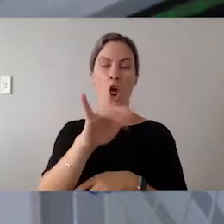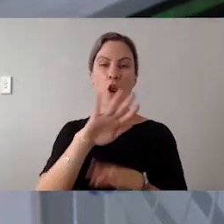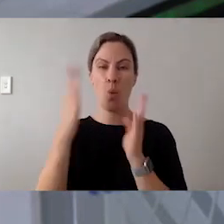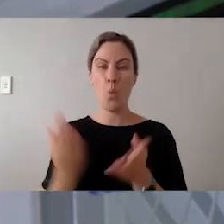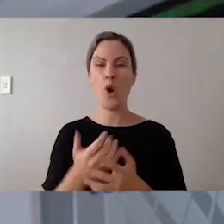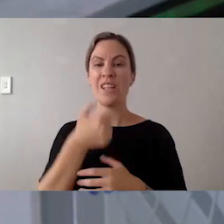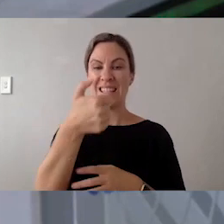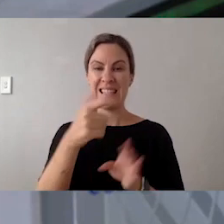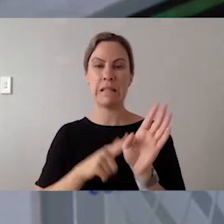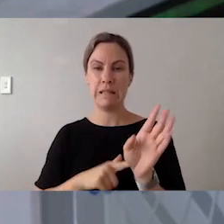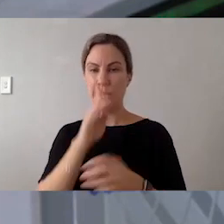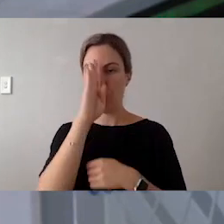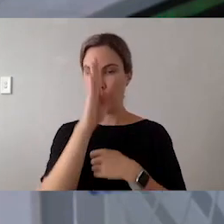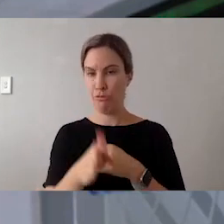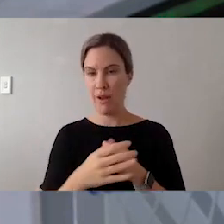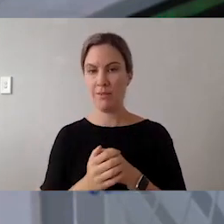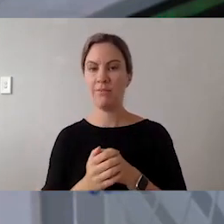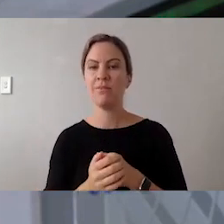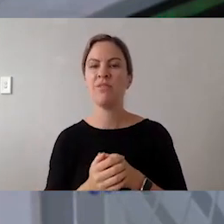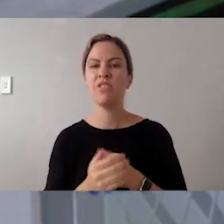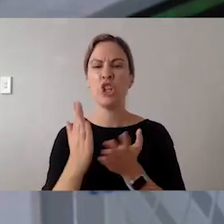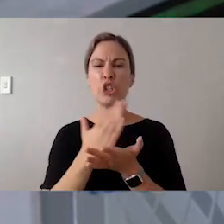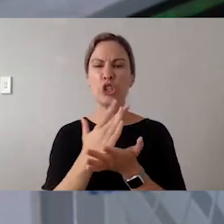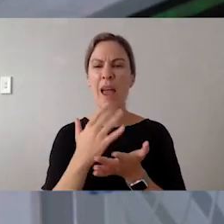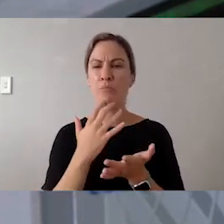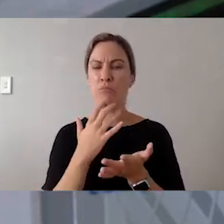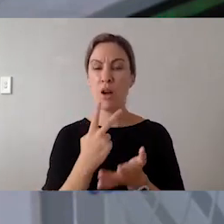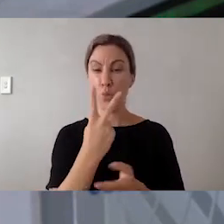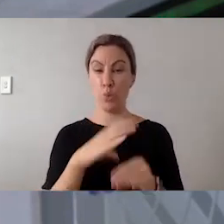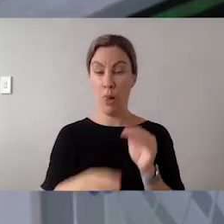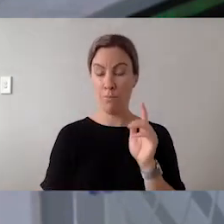price from $2 a share to $50 a share. And he merged them with